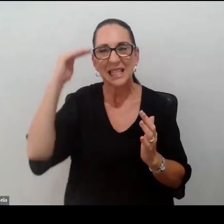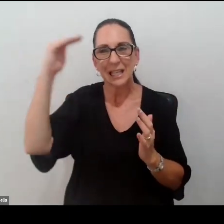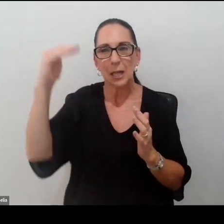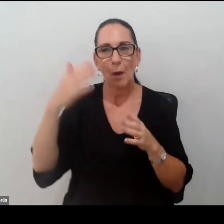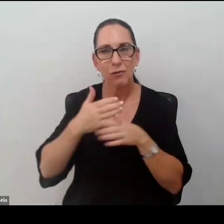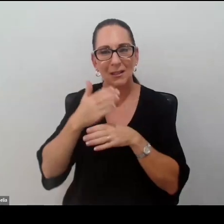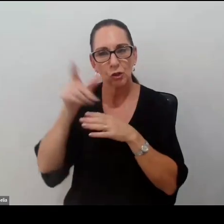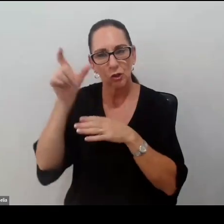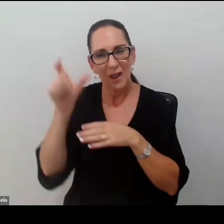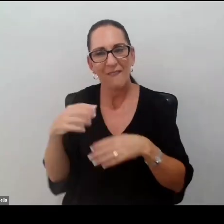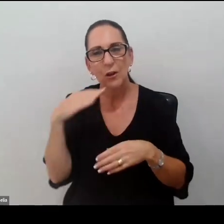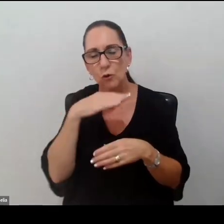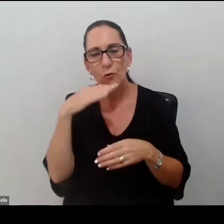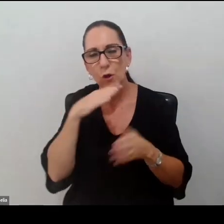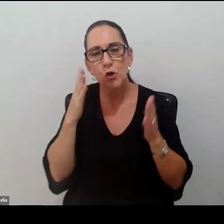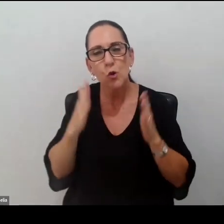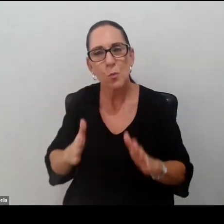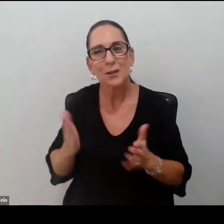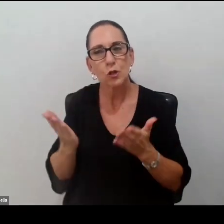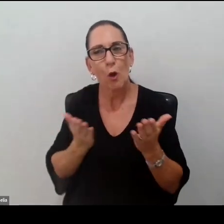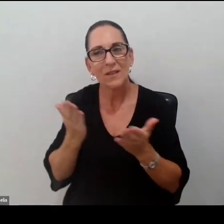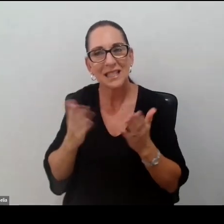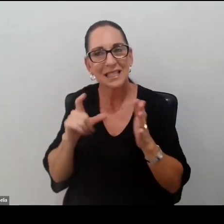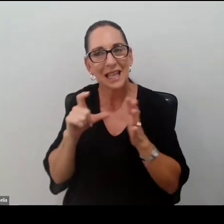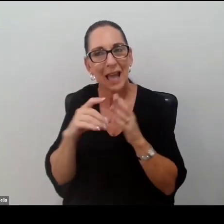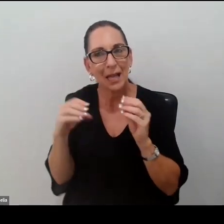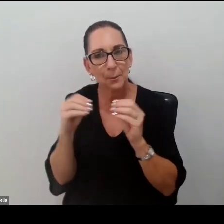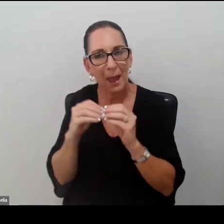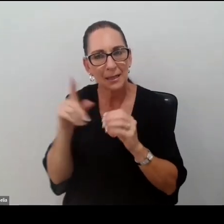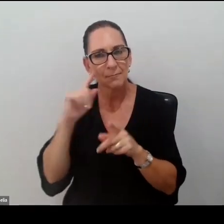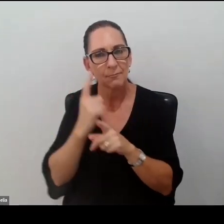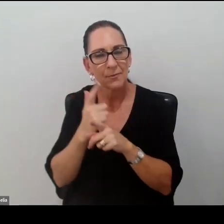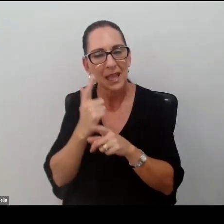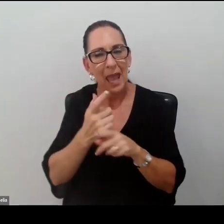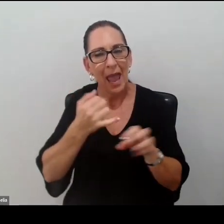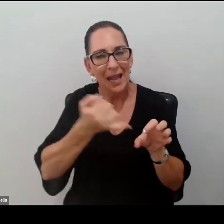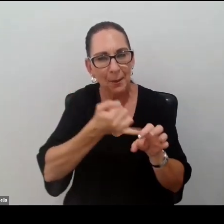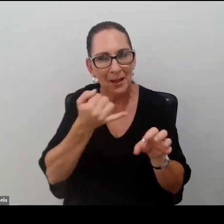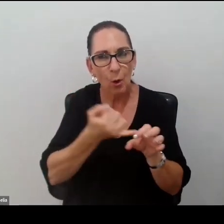of Human Services database of reported cases of chemical or mechanical restraint.